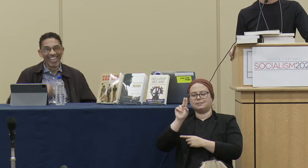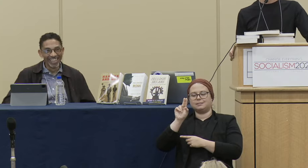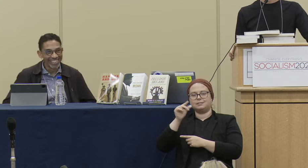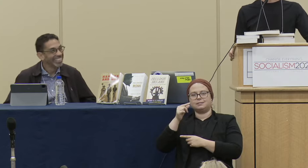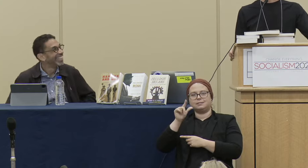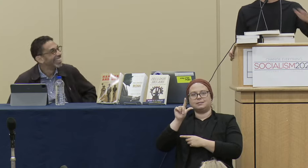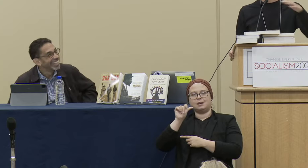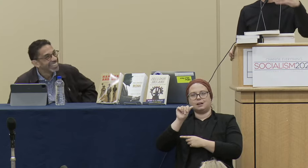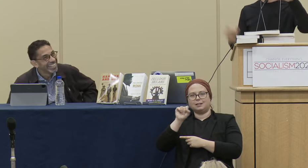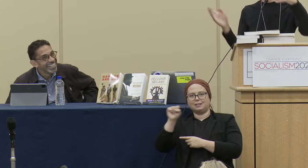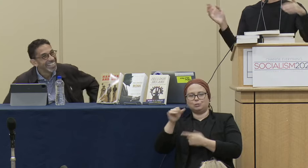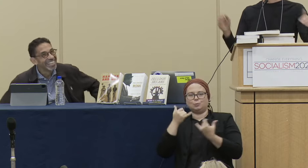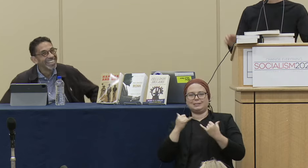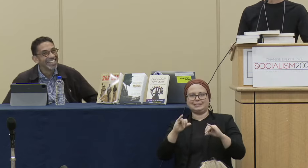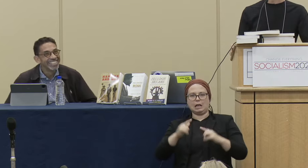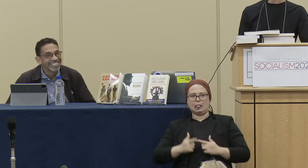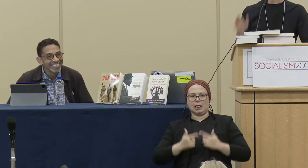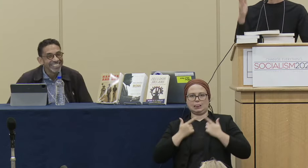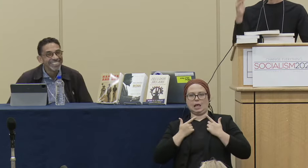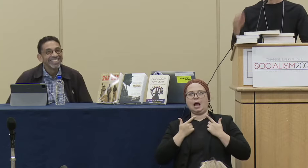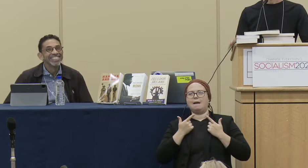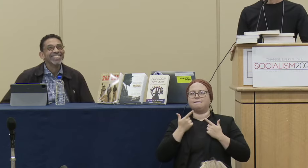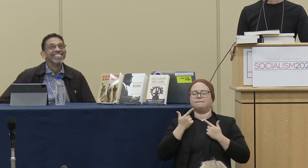thinking that Frederick Douglass was still alive, you